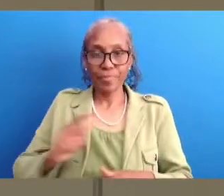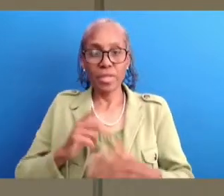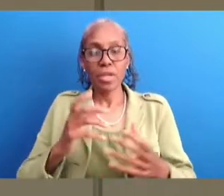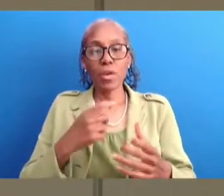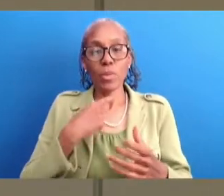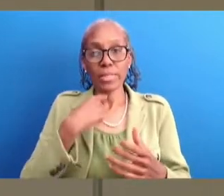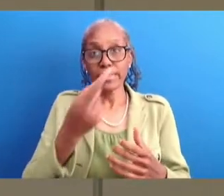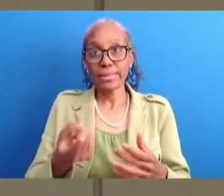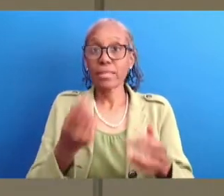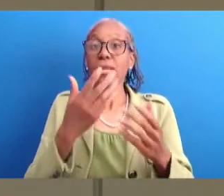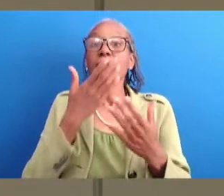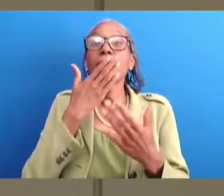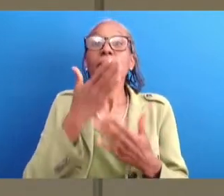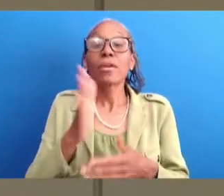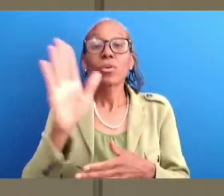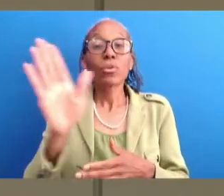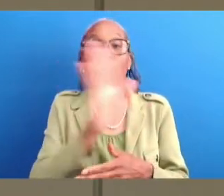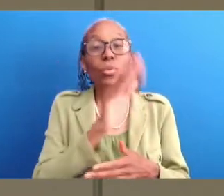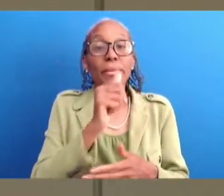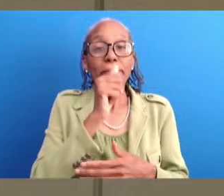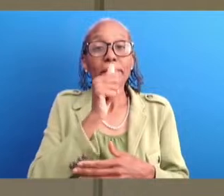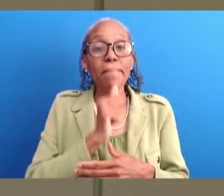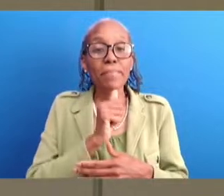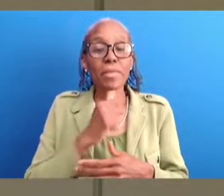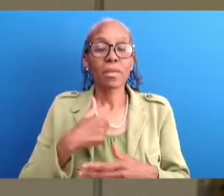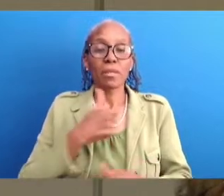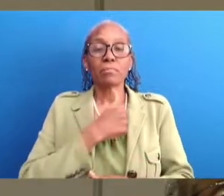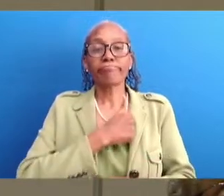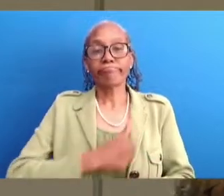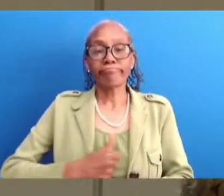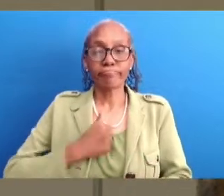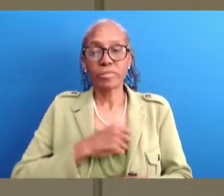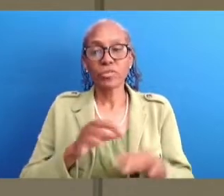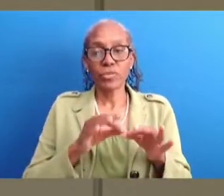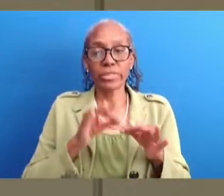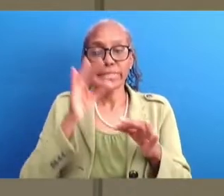SECOND. BEFORE WE GO THROUGH